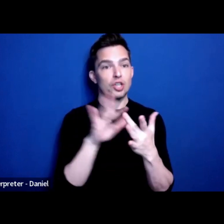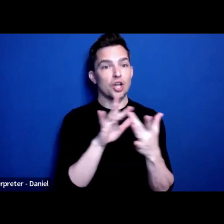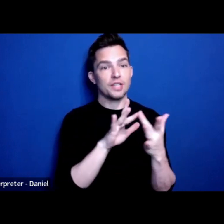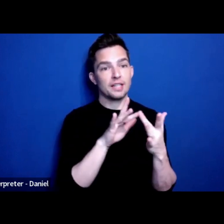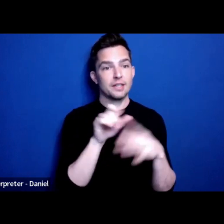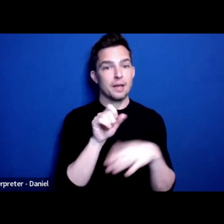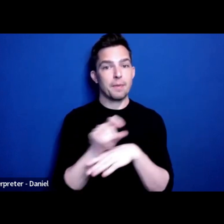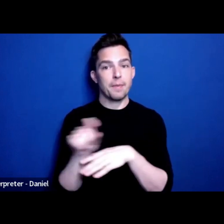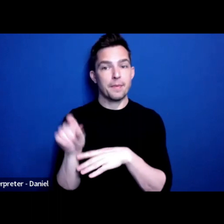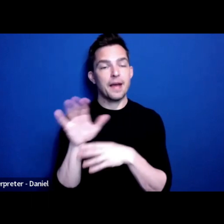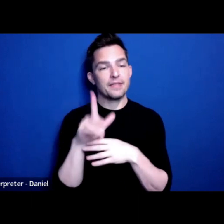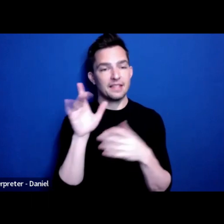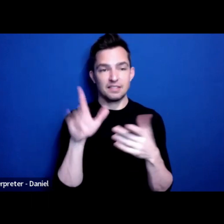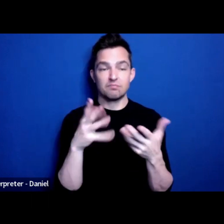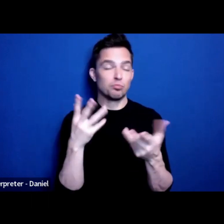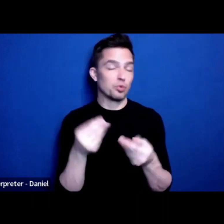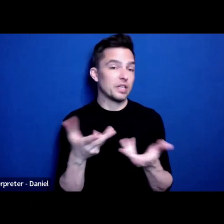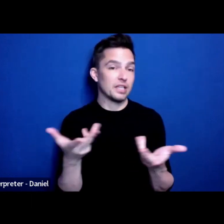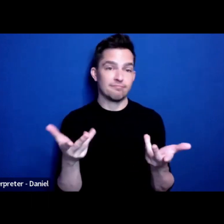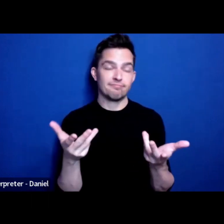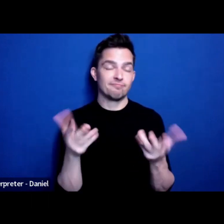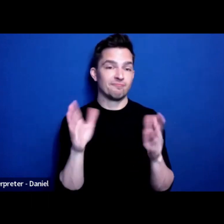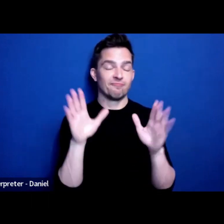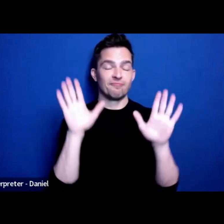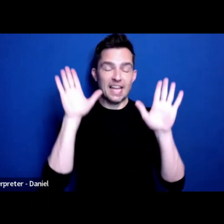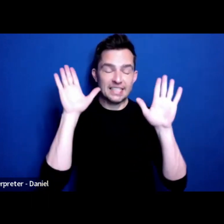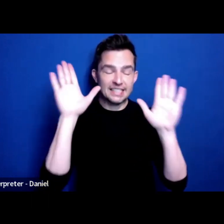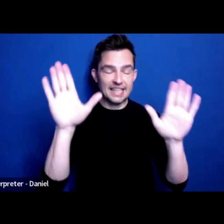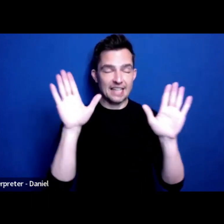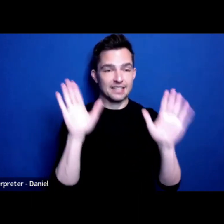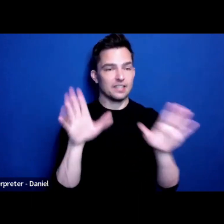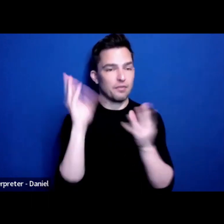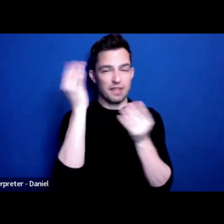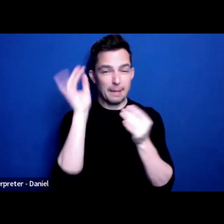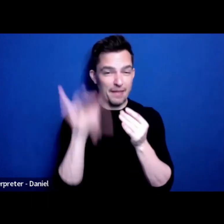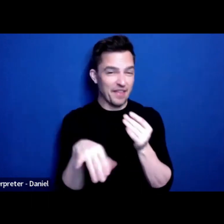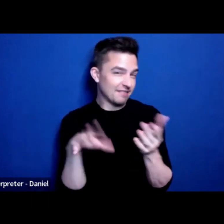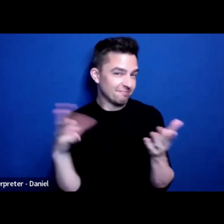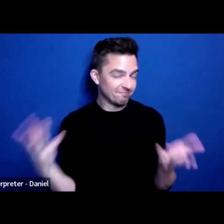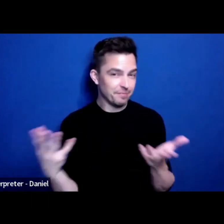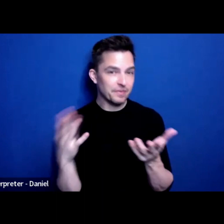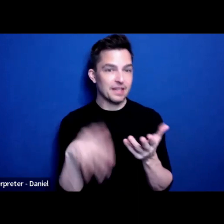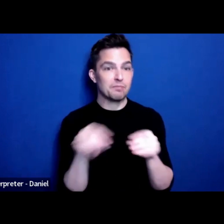year, which I think is pretty fantastic. You think about that. That's more than 1000 a month.